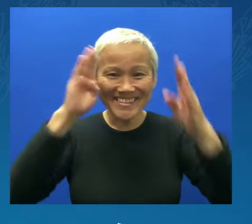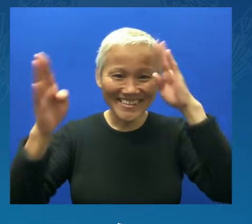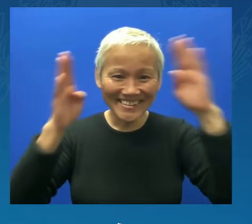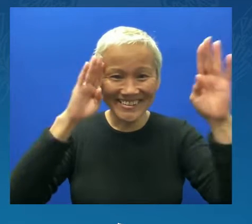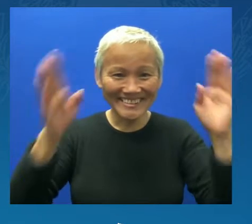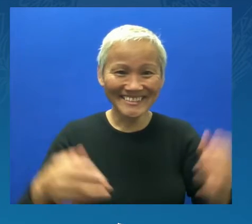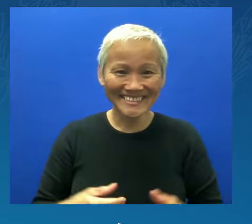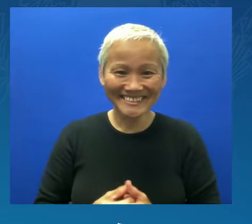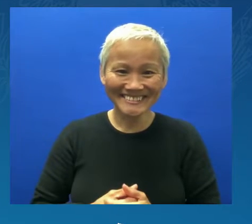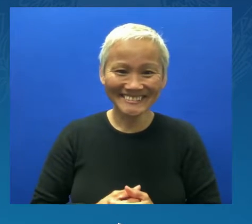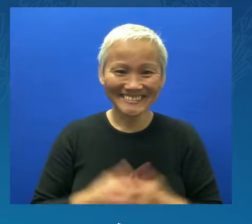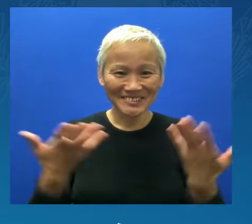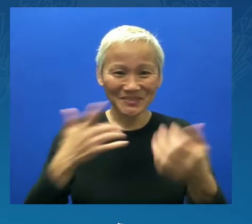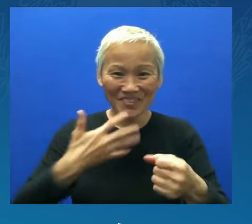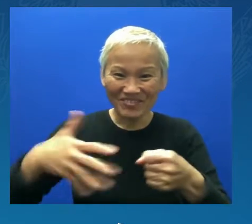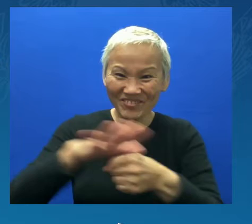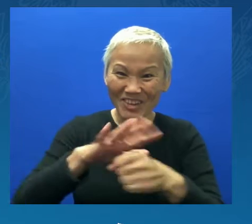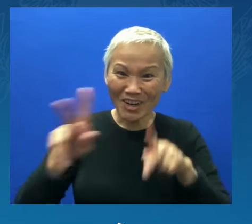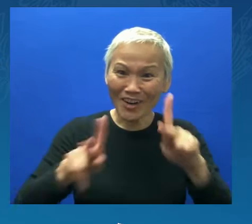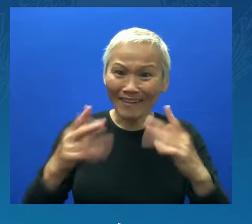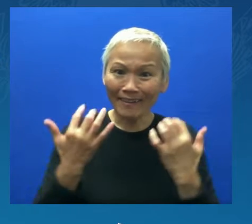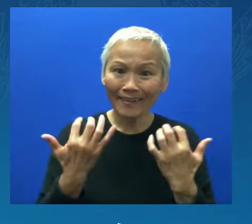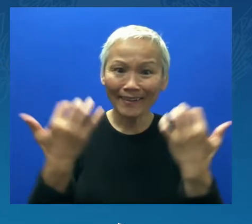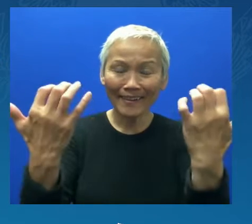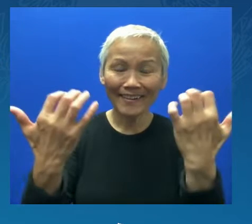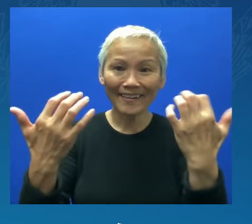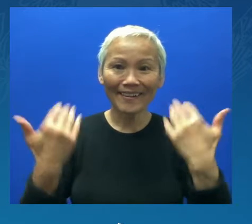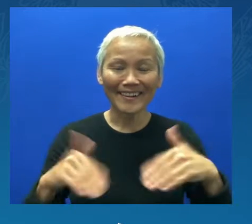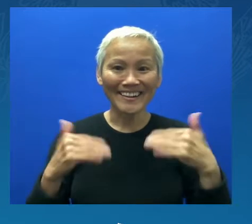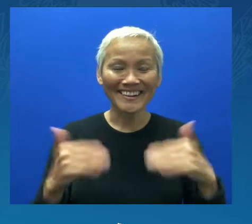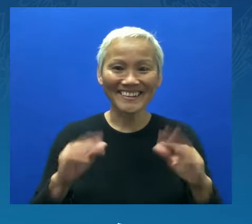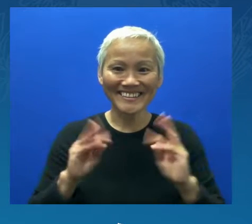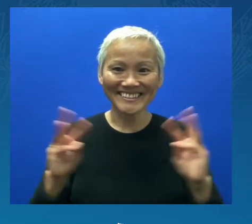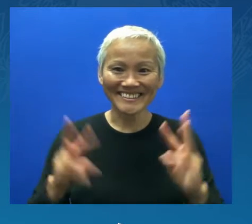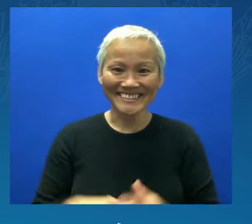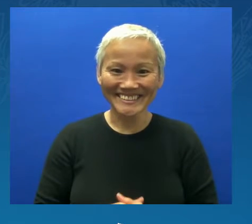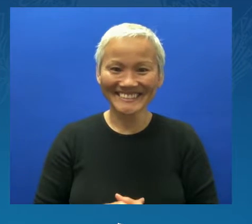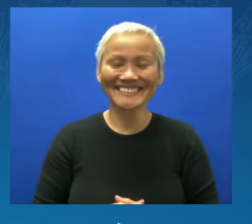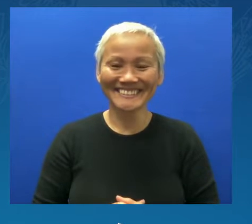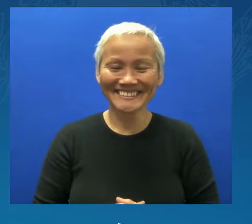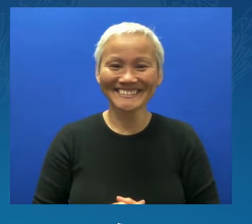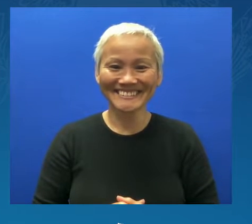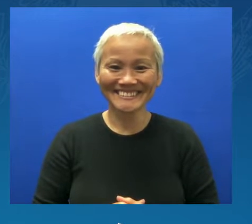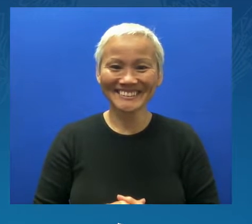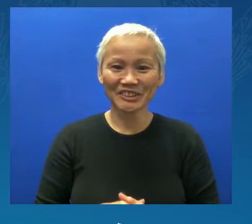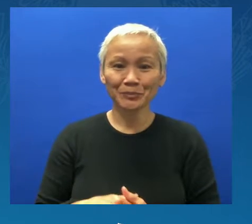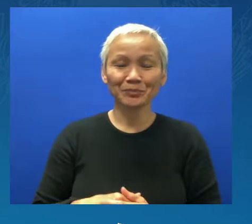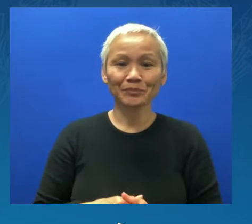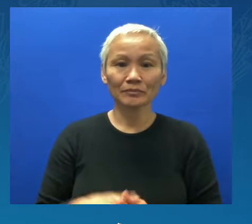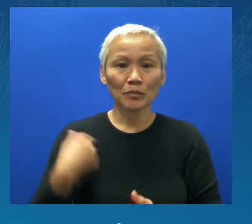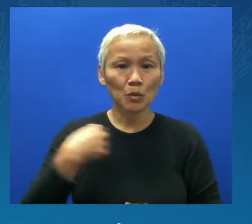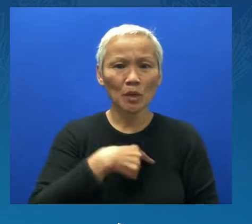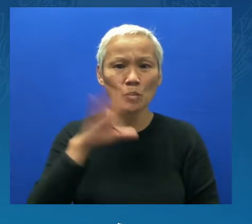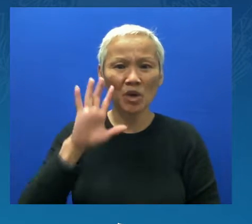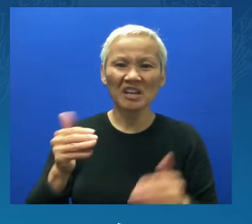Gov. Lujan Grisham: All right, we're going to get right started, because this is the best part of this conversation.